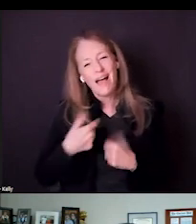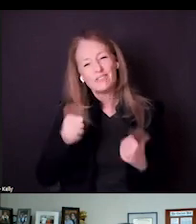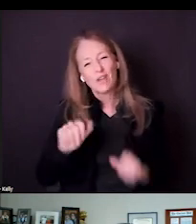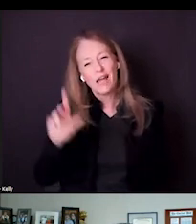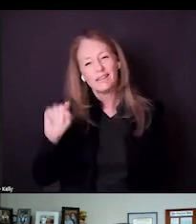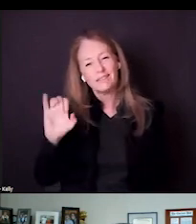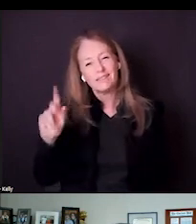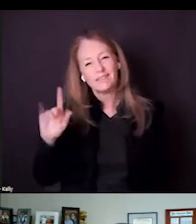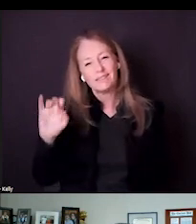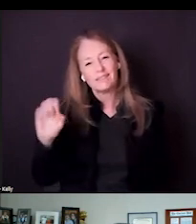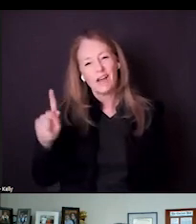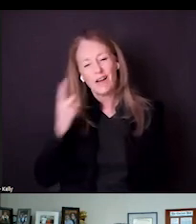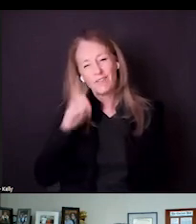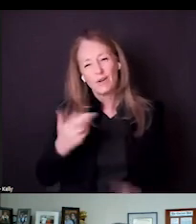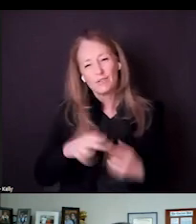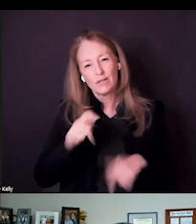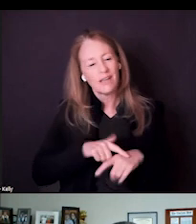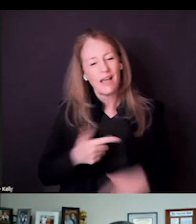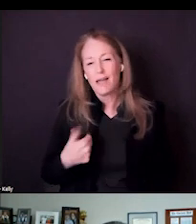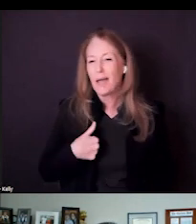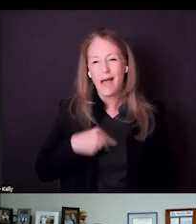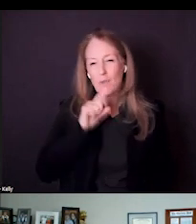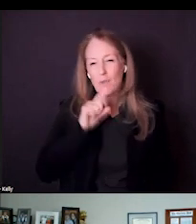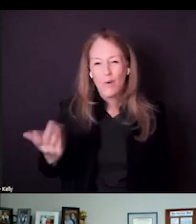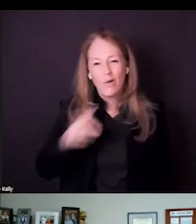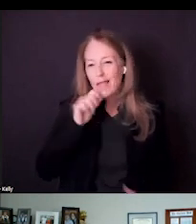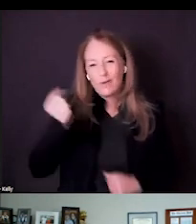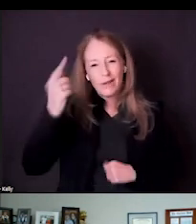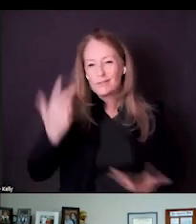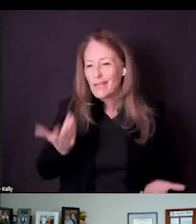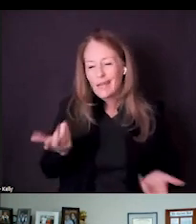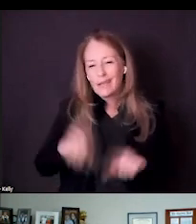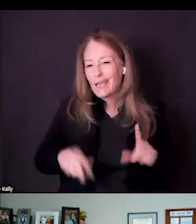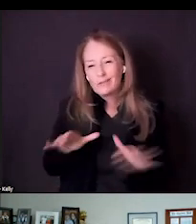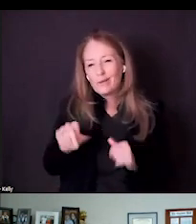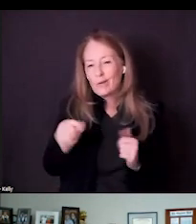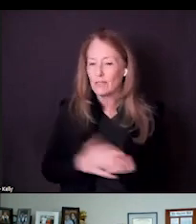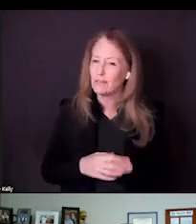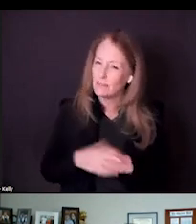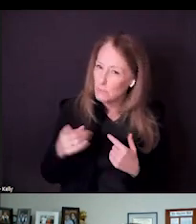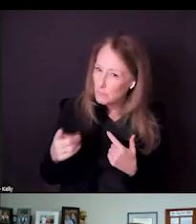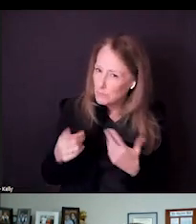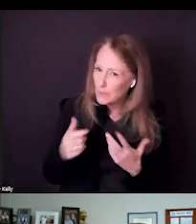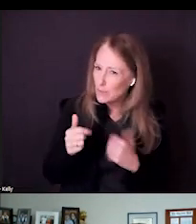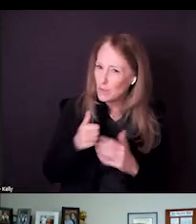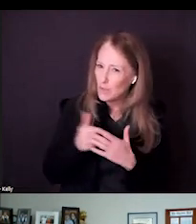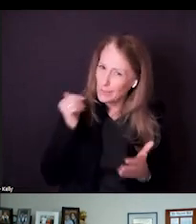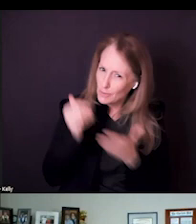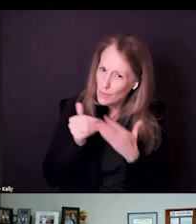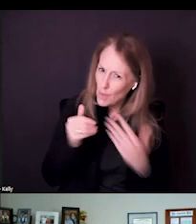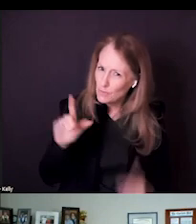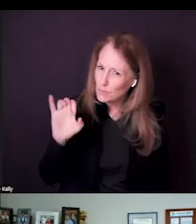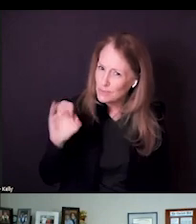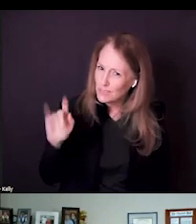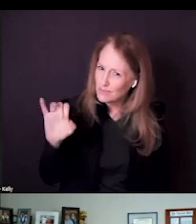UNDERSTAND IT. CAN'T DO IT. >> YOU ARE ONE STEP FROM TIKTOK. WE FEATURED